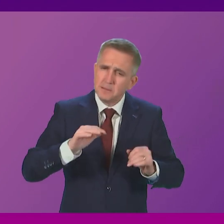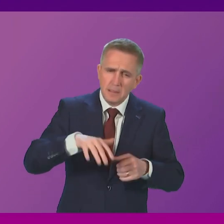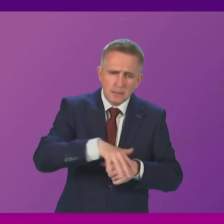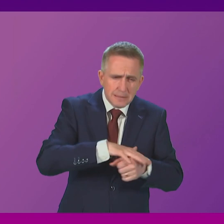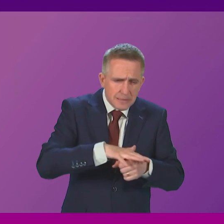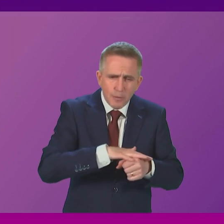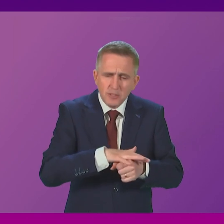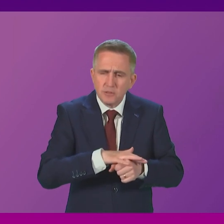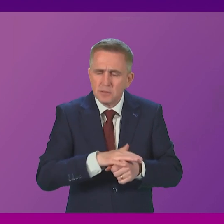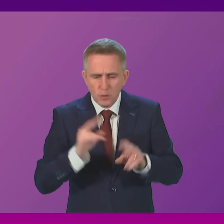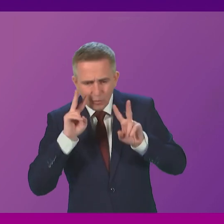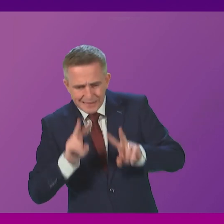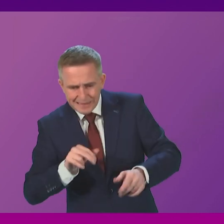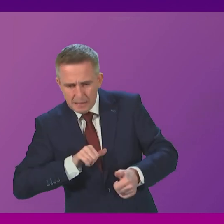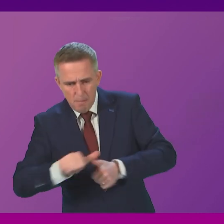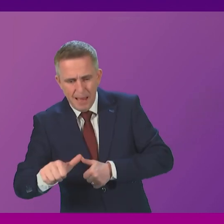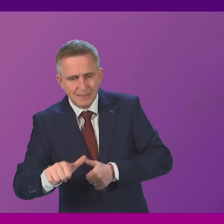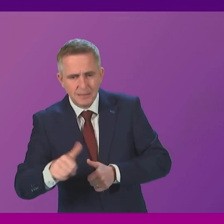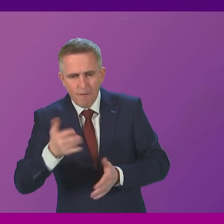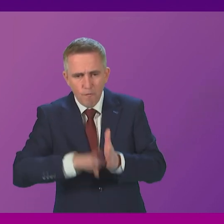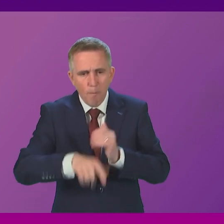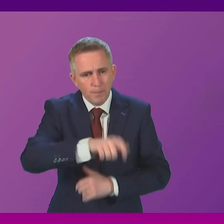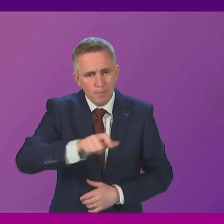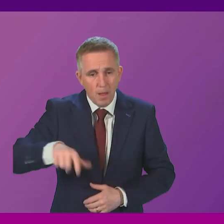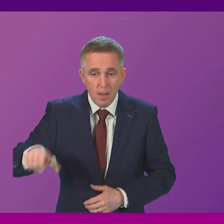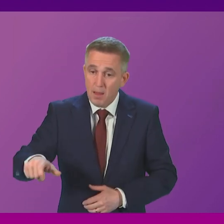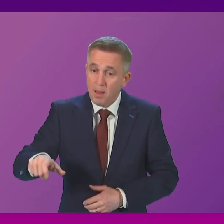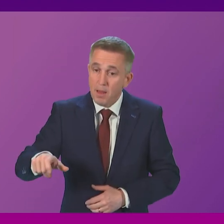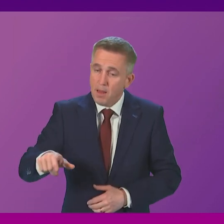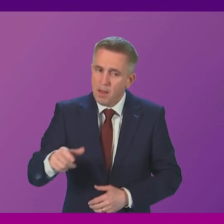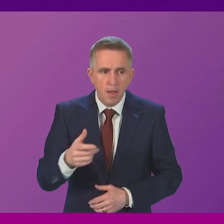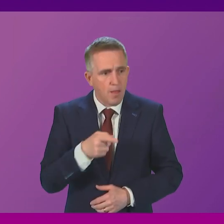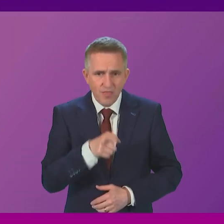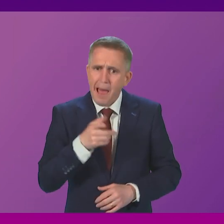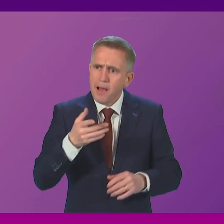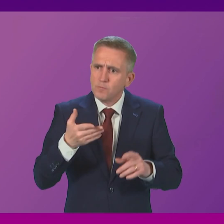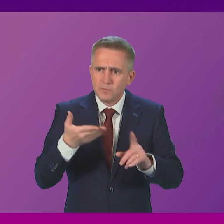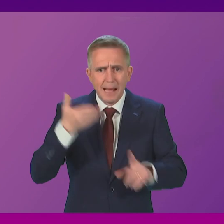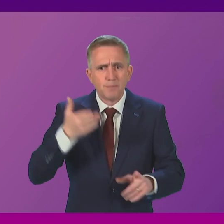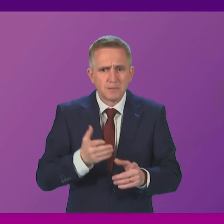Never has that been more true than during the global pandemic.